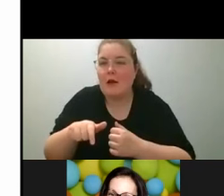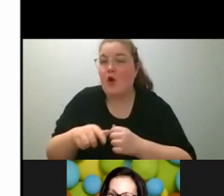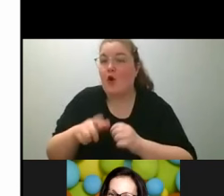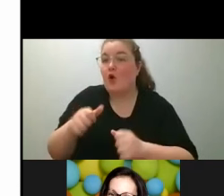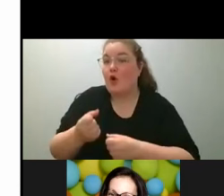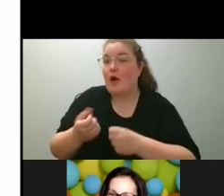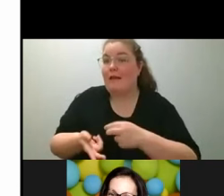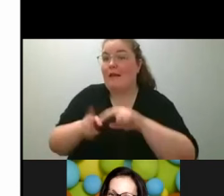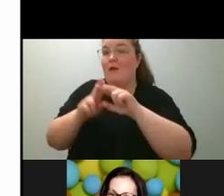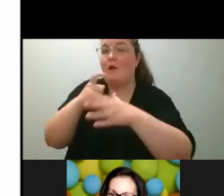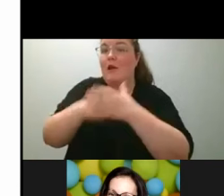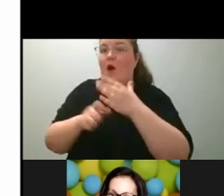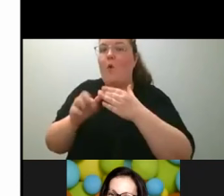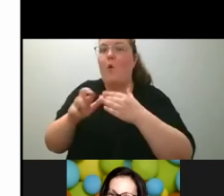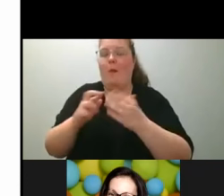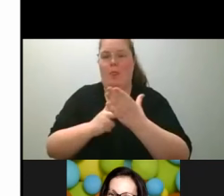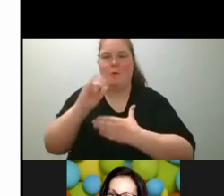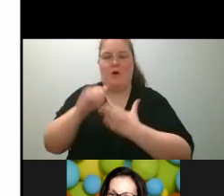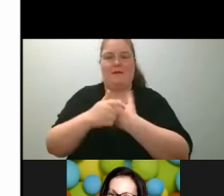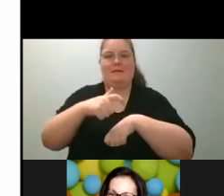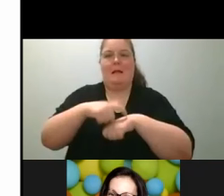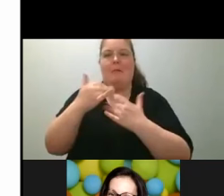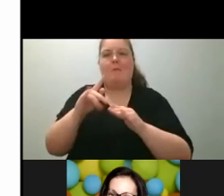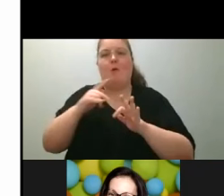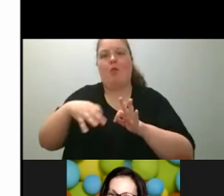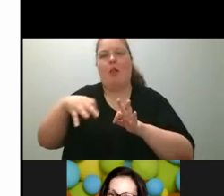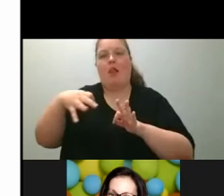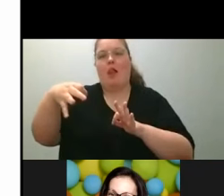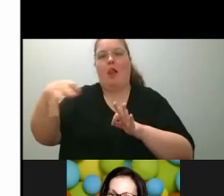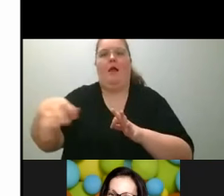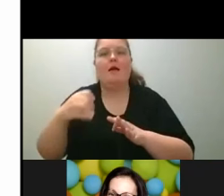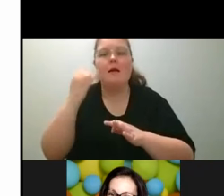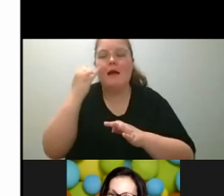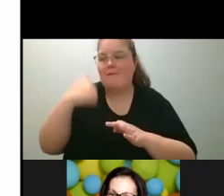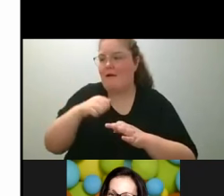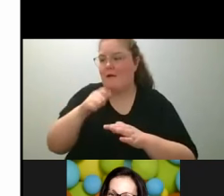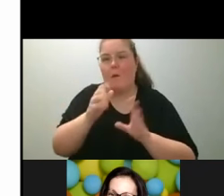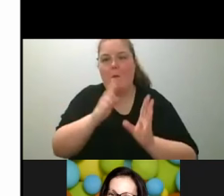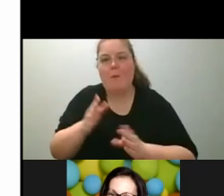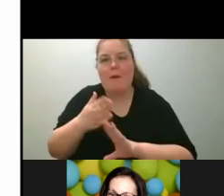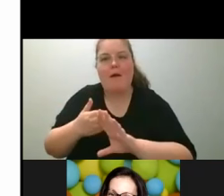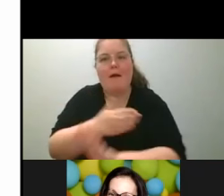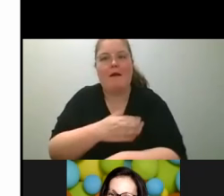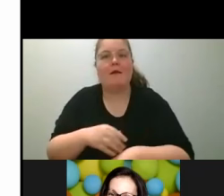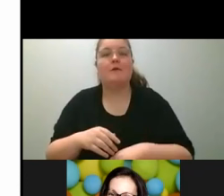or delays on the project, if they're not accounted for in the beginning. So to begin with, recreation.